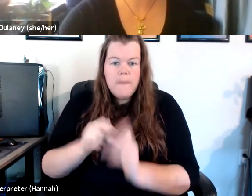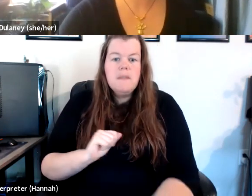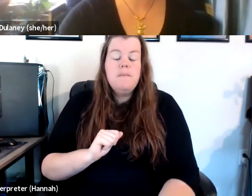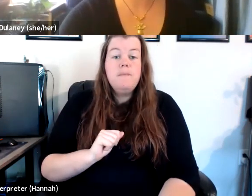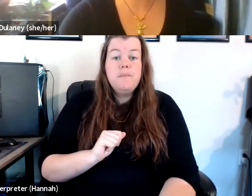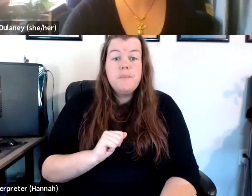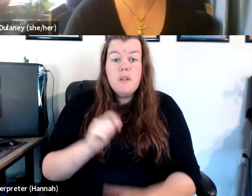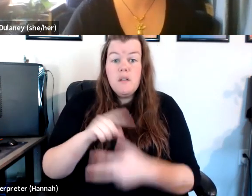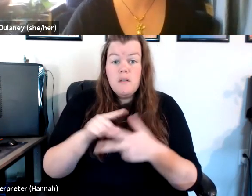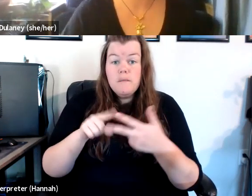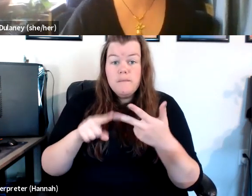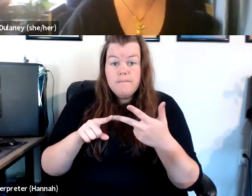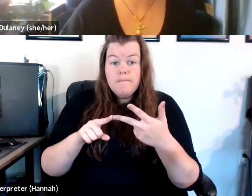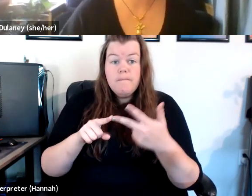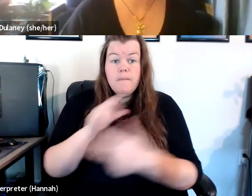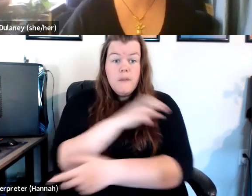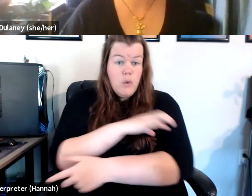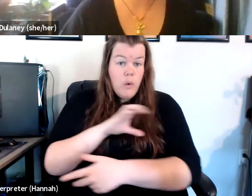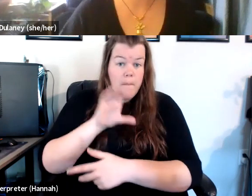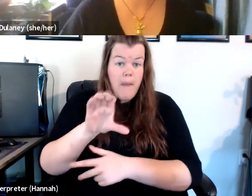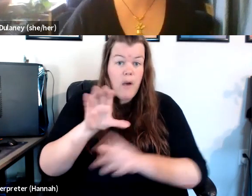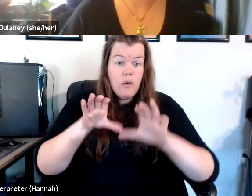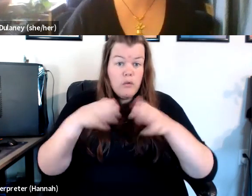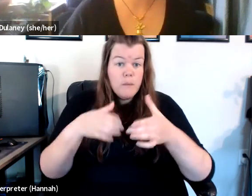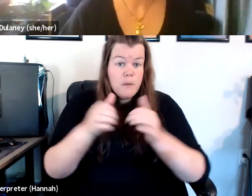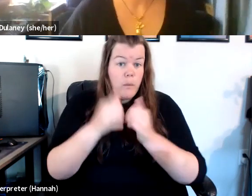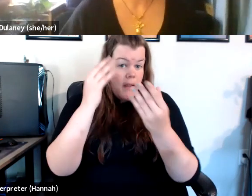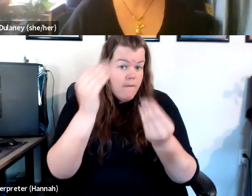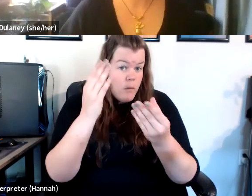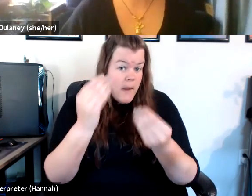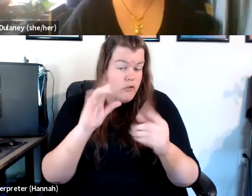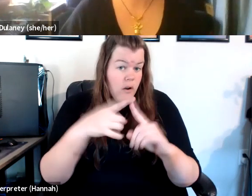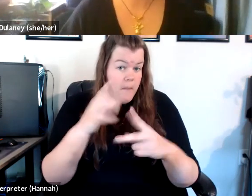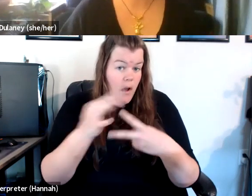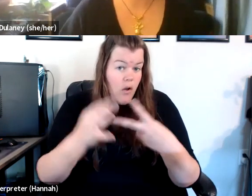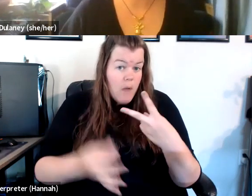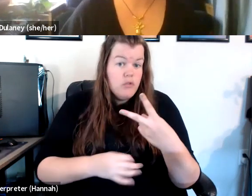are to empower populations with information about options, help systems learn about